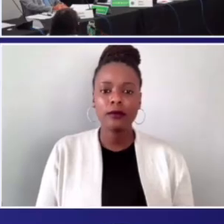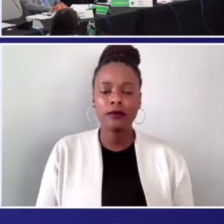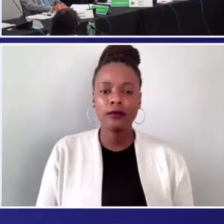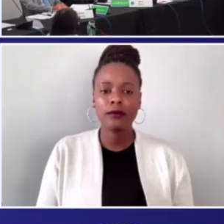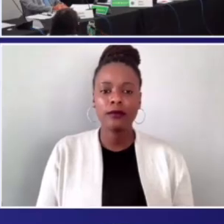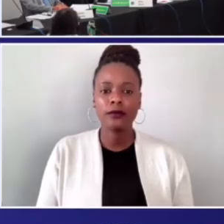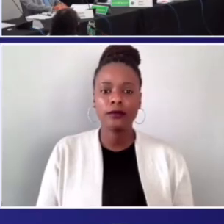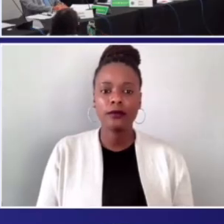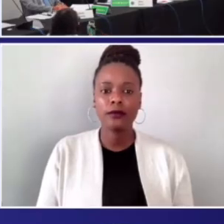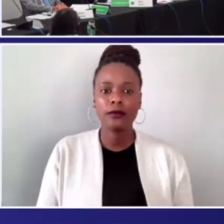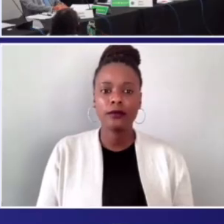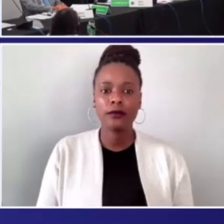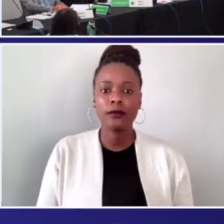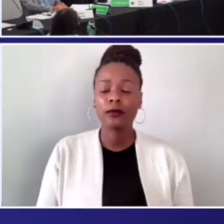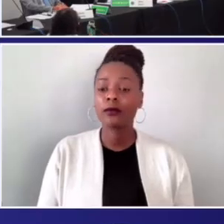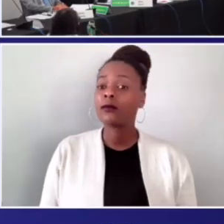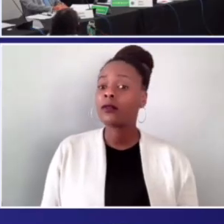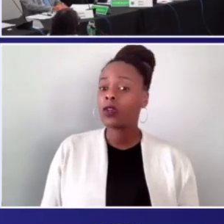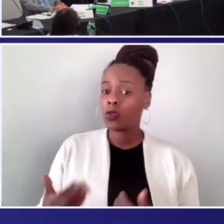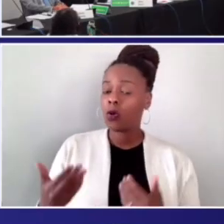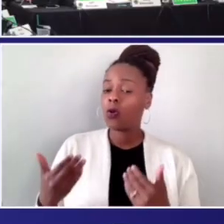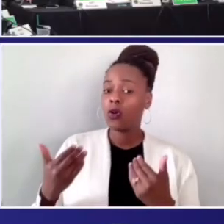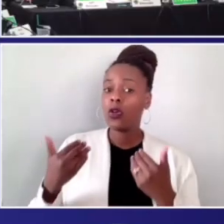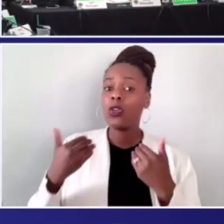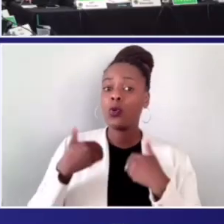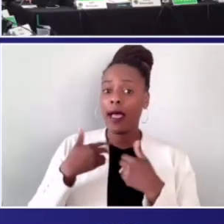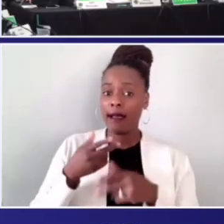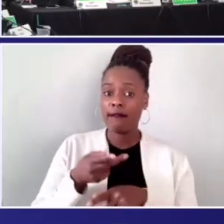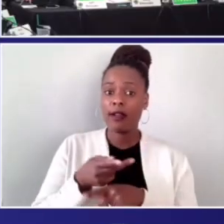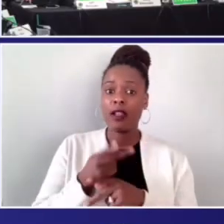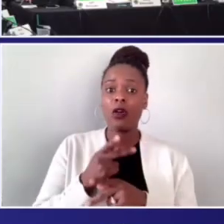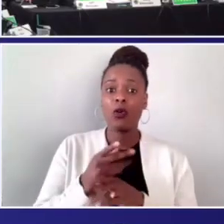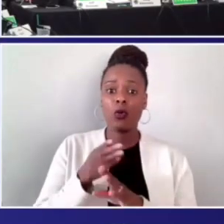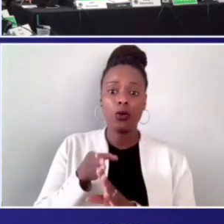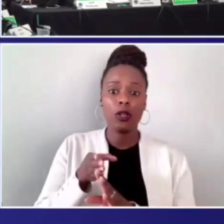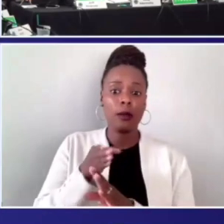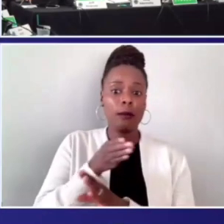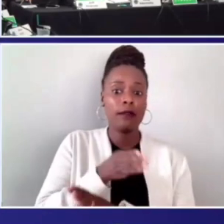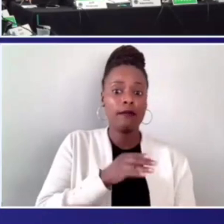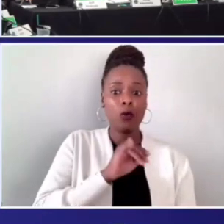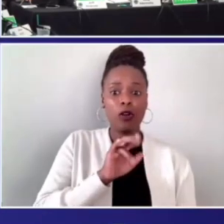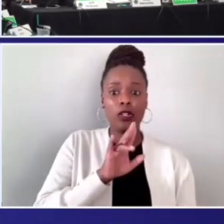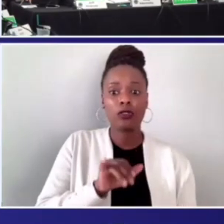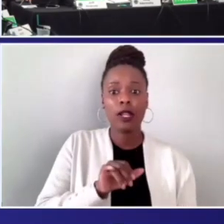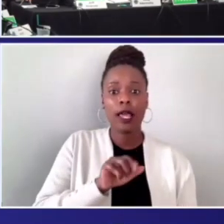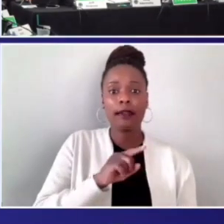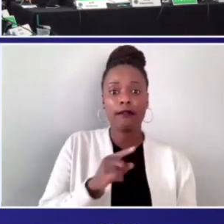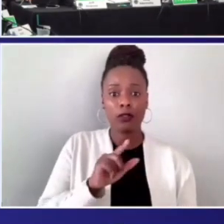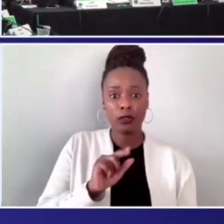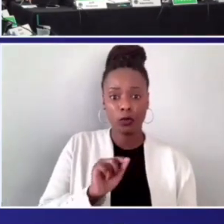You have -- excuse me, you have a loan made before July 1, 2026, or no?